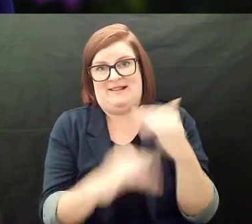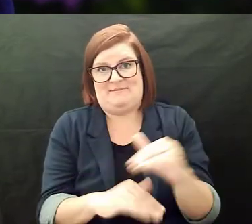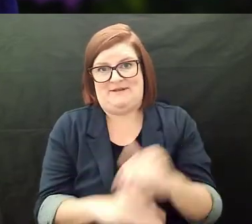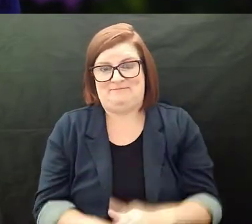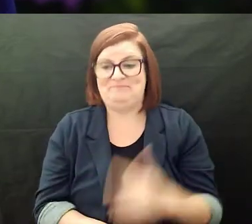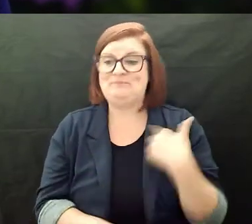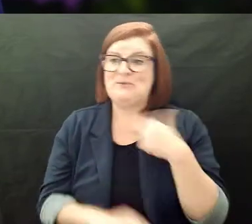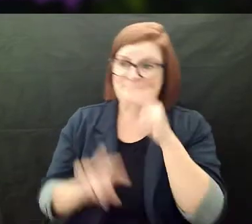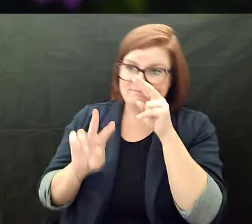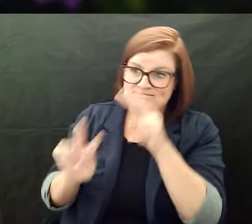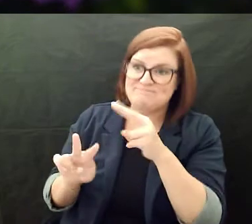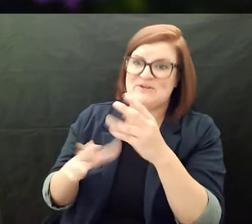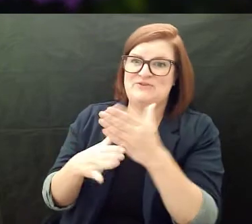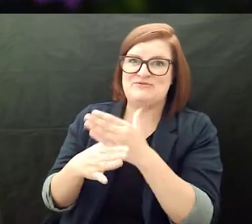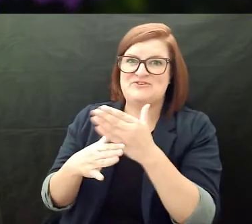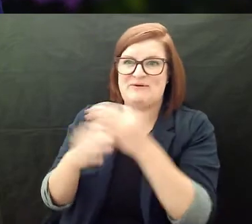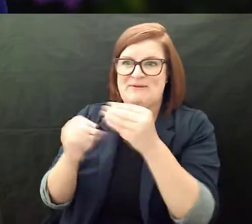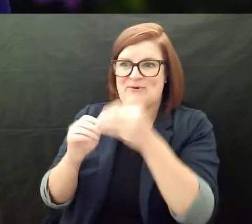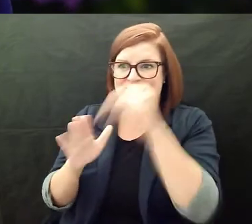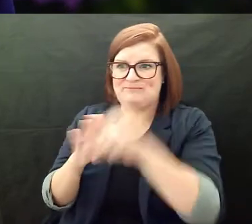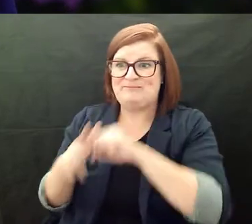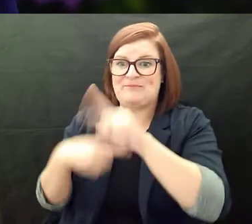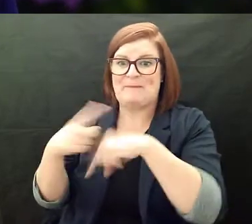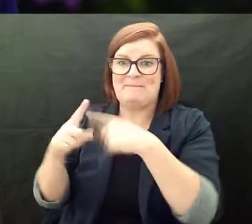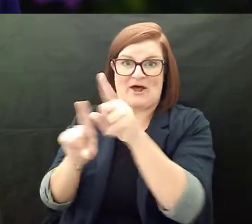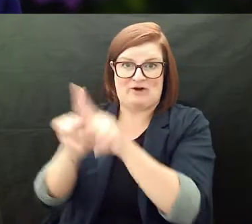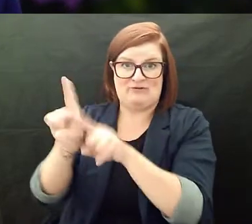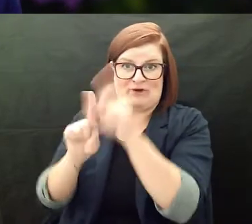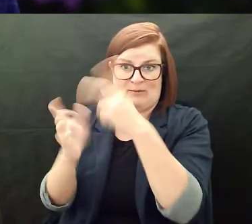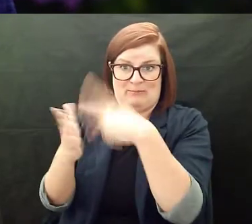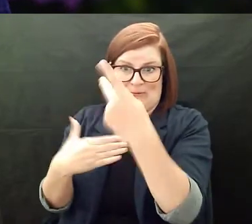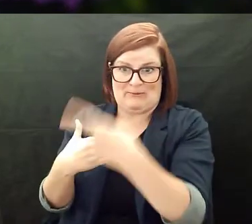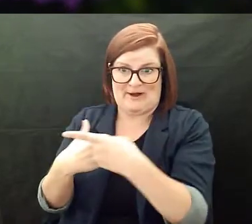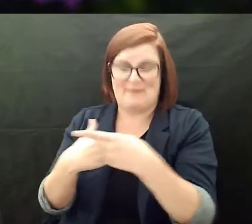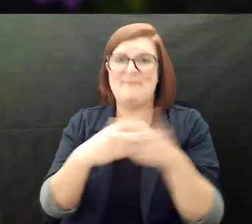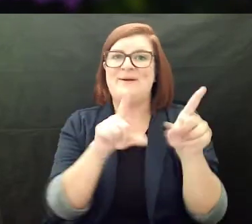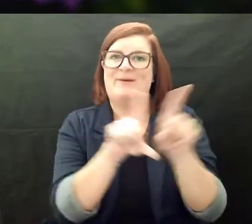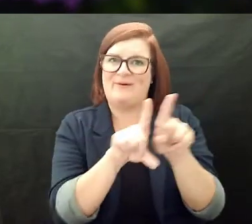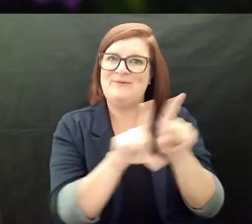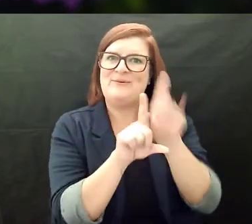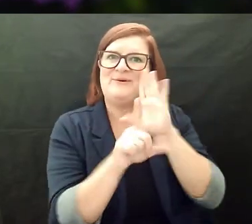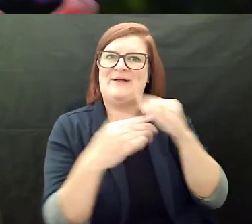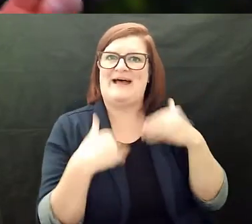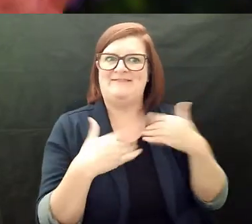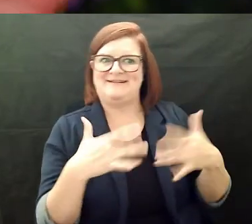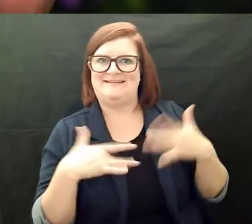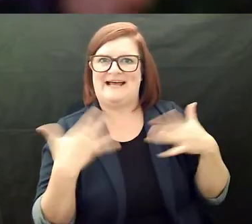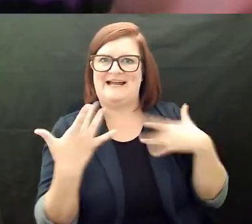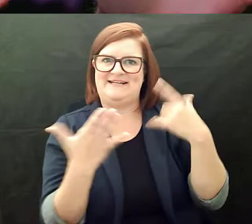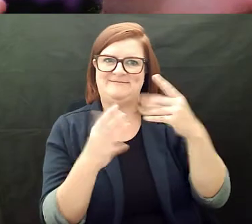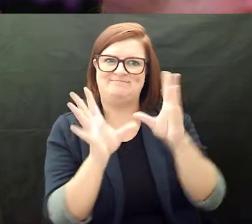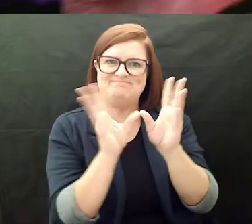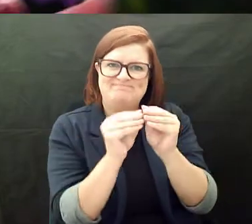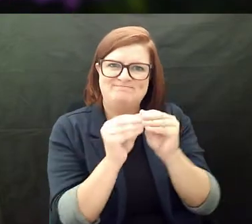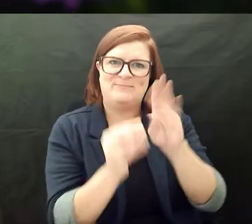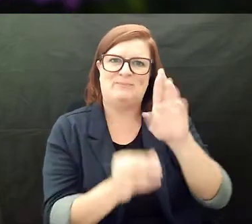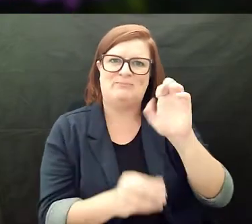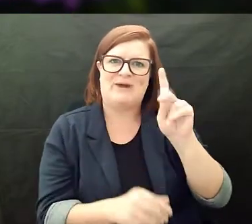about our STAR program, and make sure to stick around for some exciting breakout sessions for the second half.